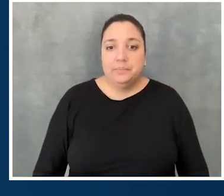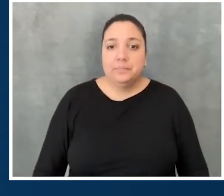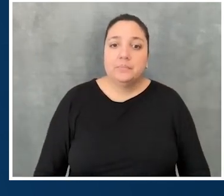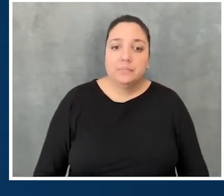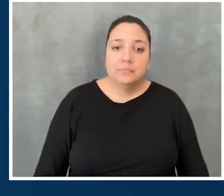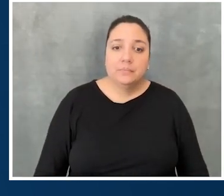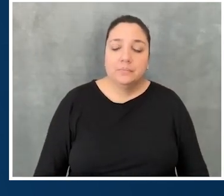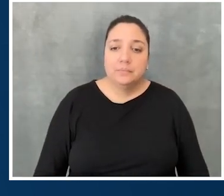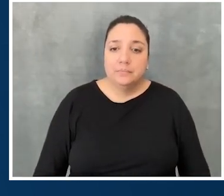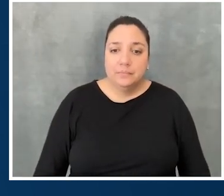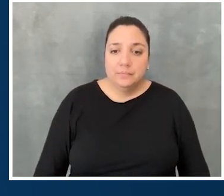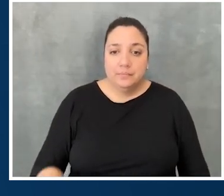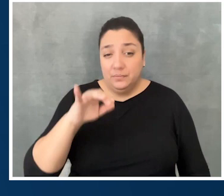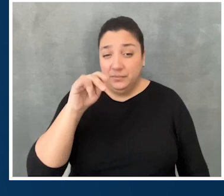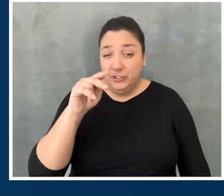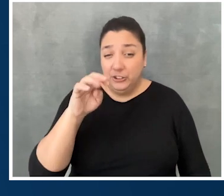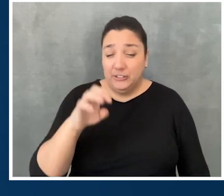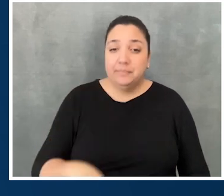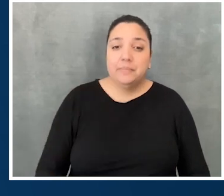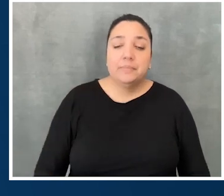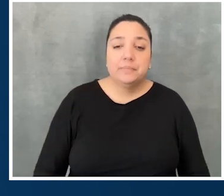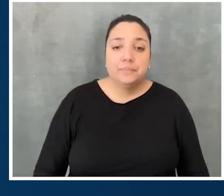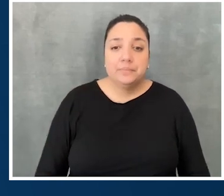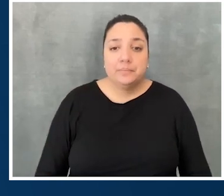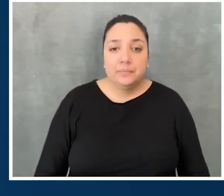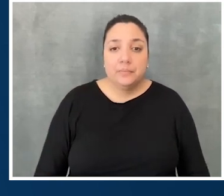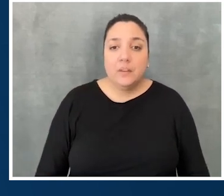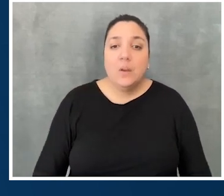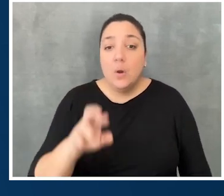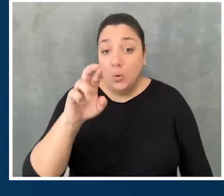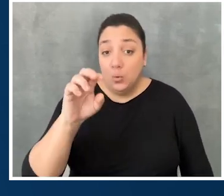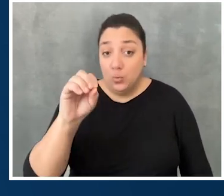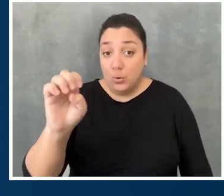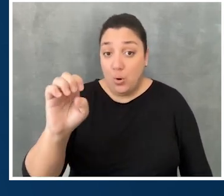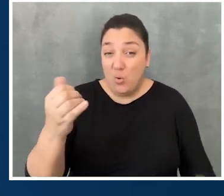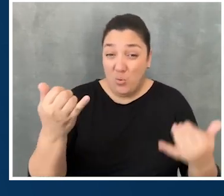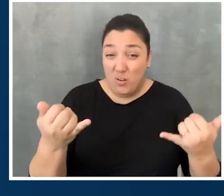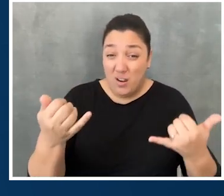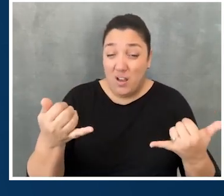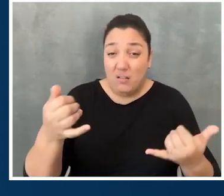Yeah, so the overturning of Roe is a major barrier